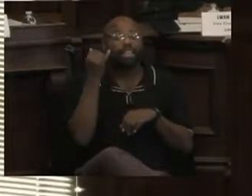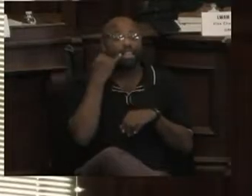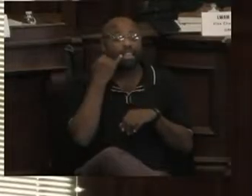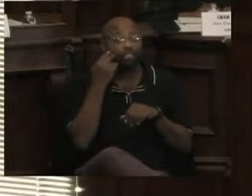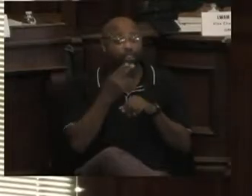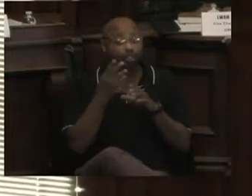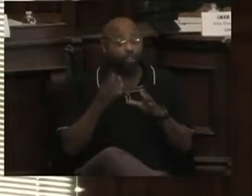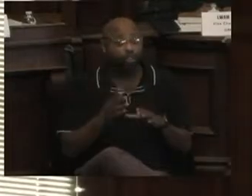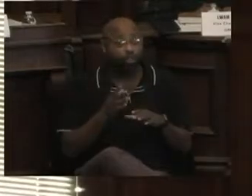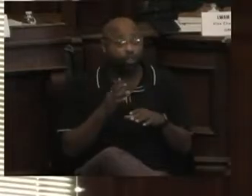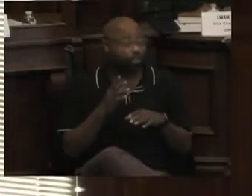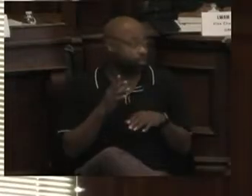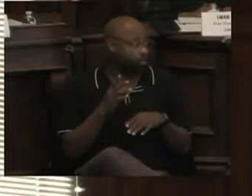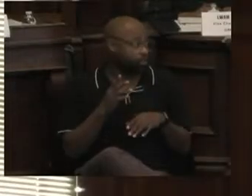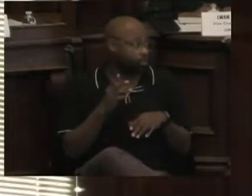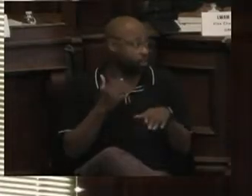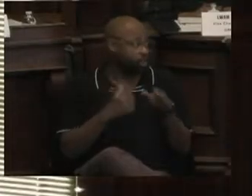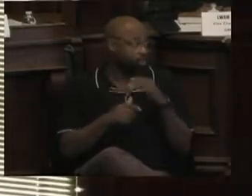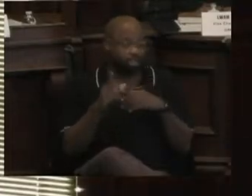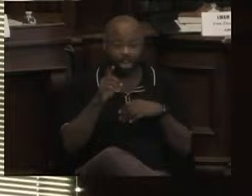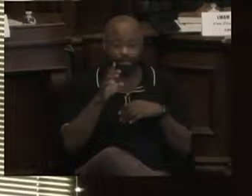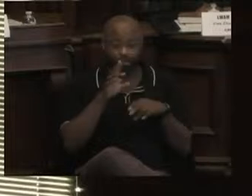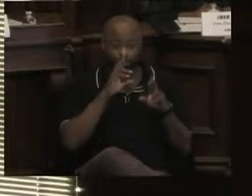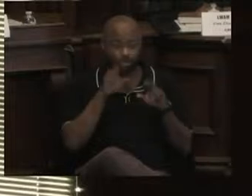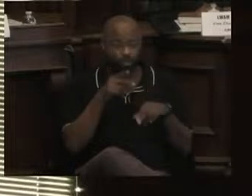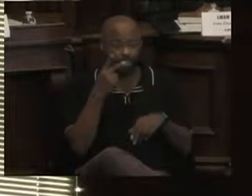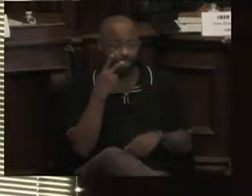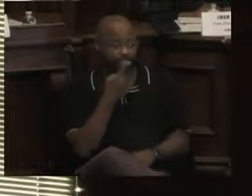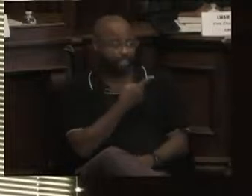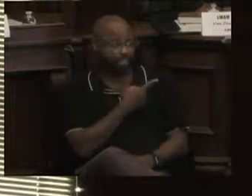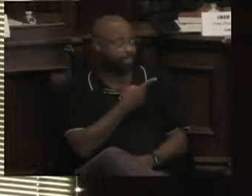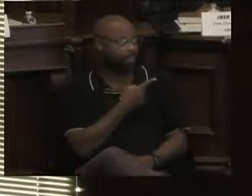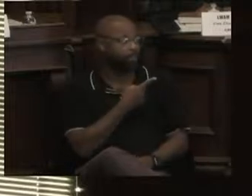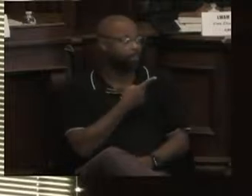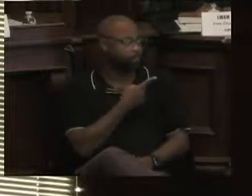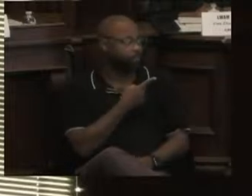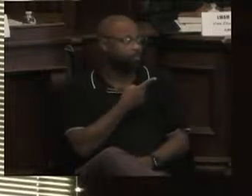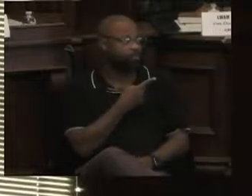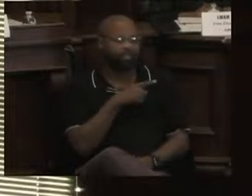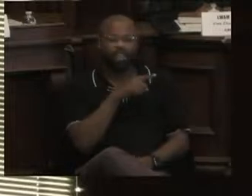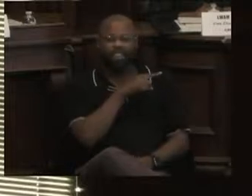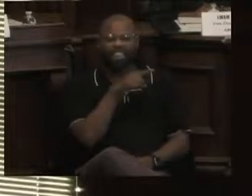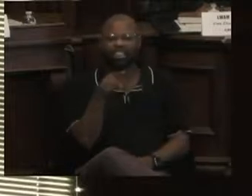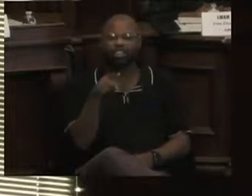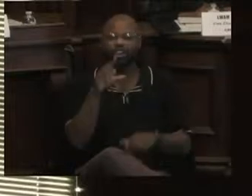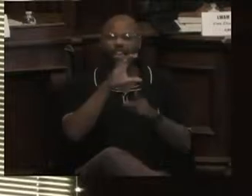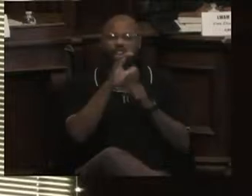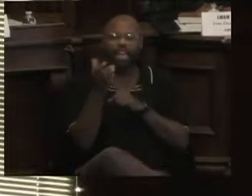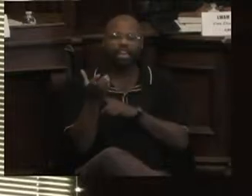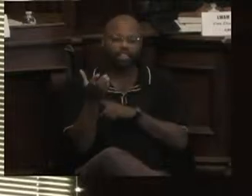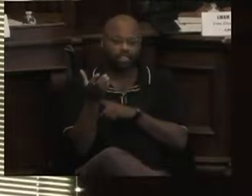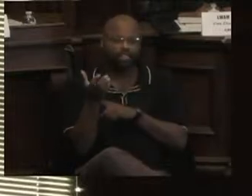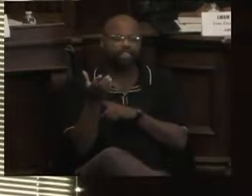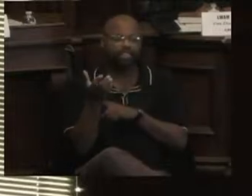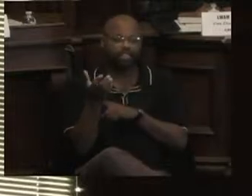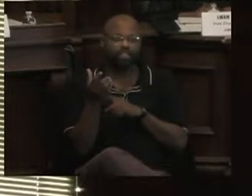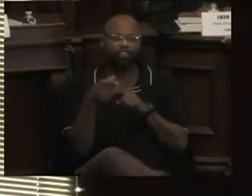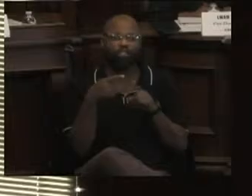saw is static. But if the user decides to go to the dashboard